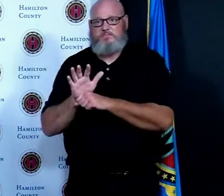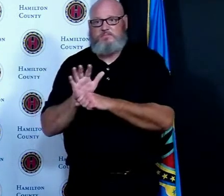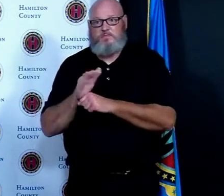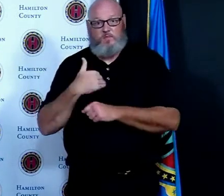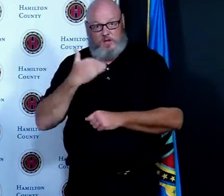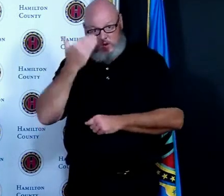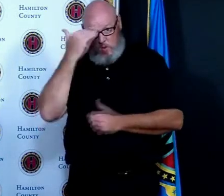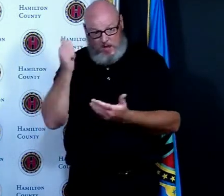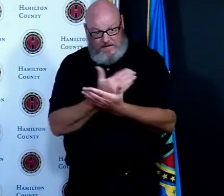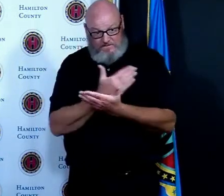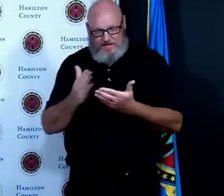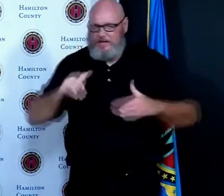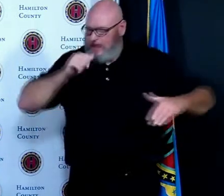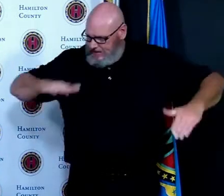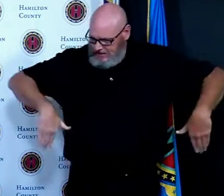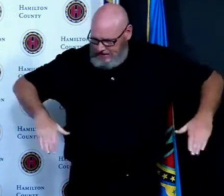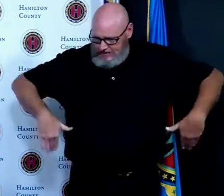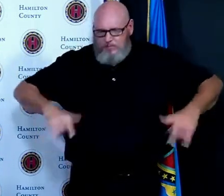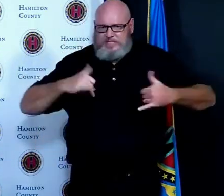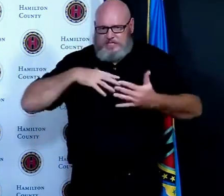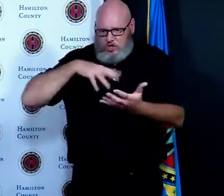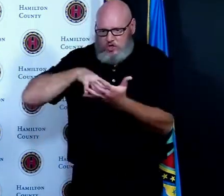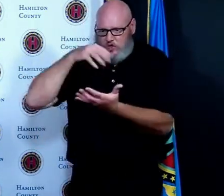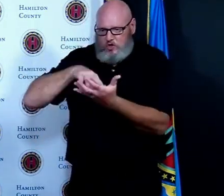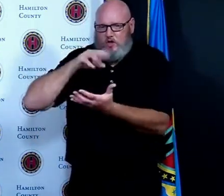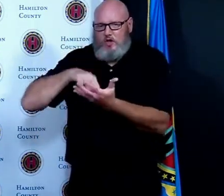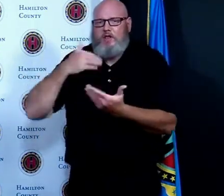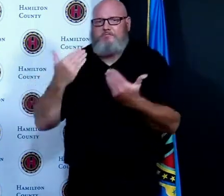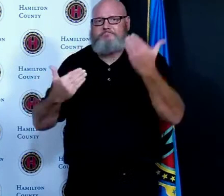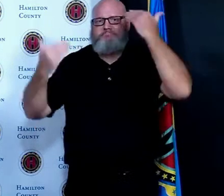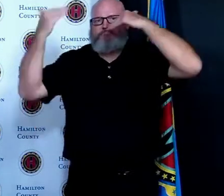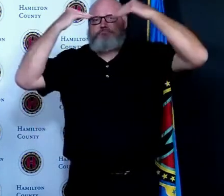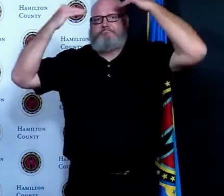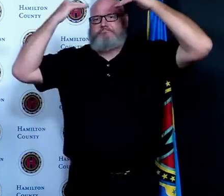issue about the long-term consequences of this infection which is really I think distinctly